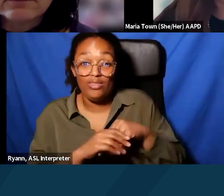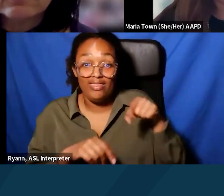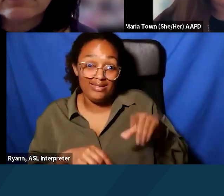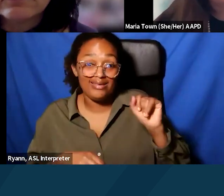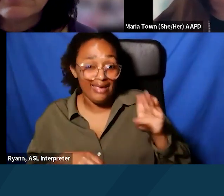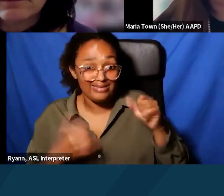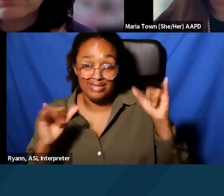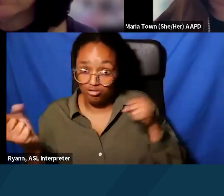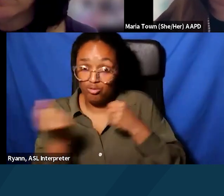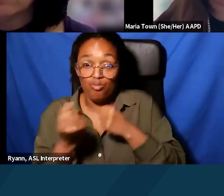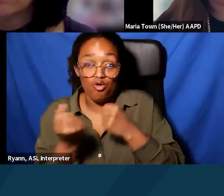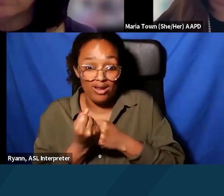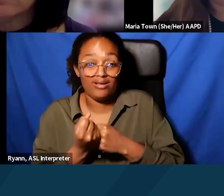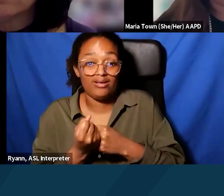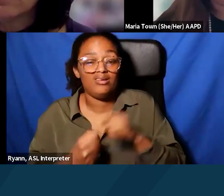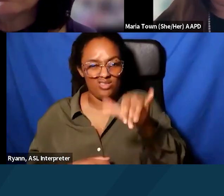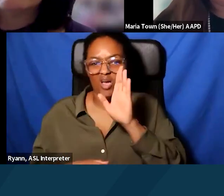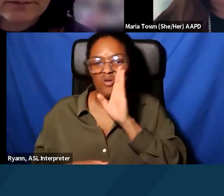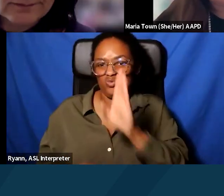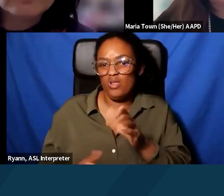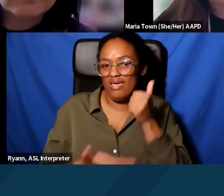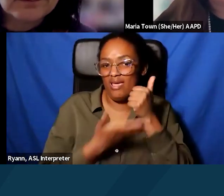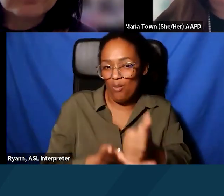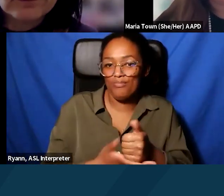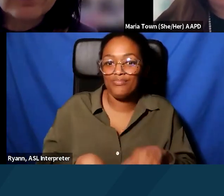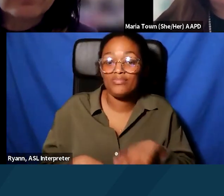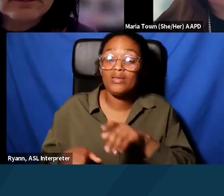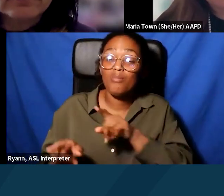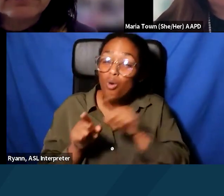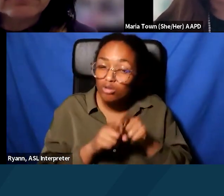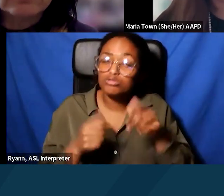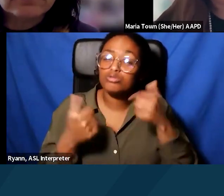And any amplification that you can do of these materials across your networks,